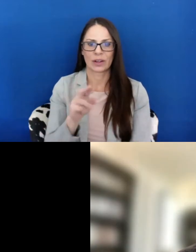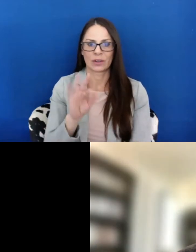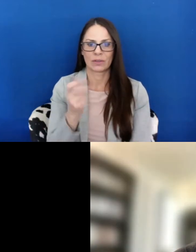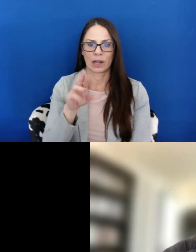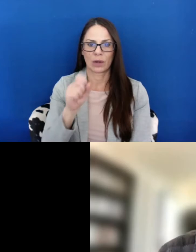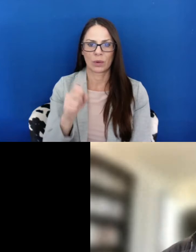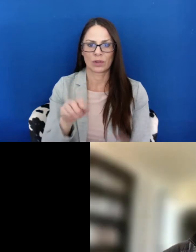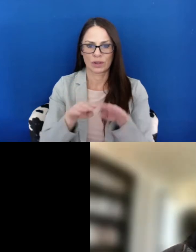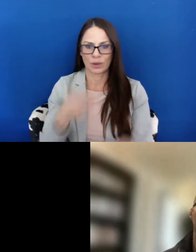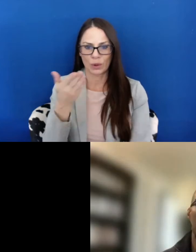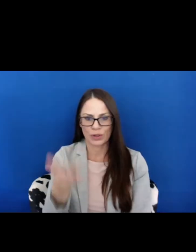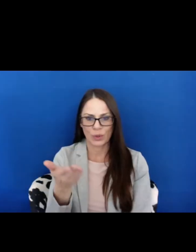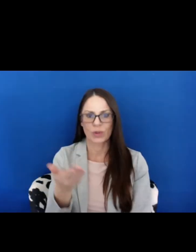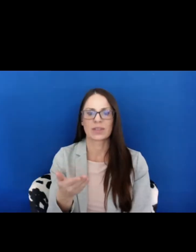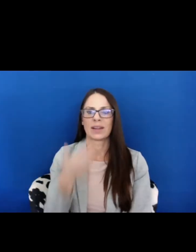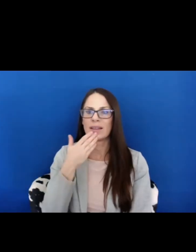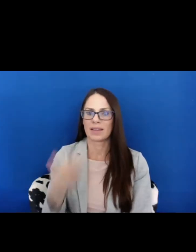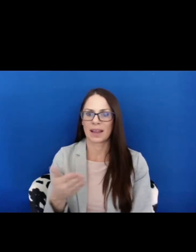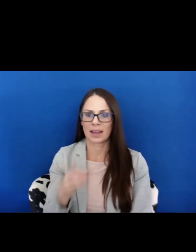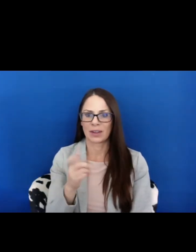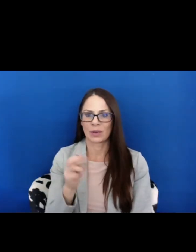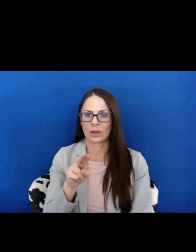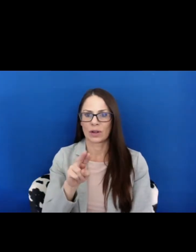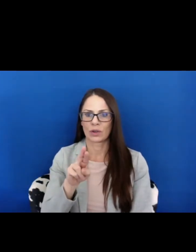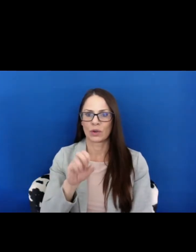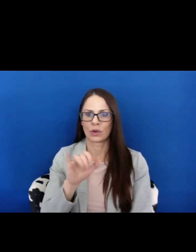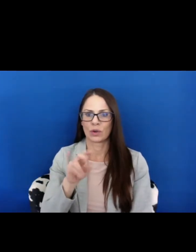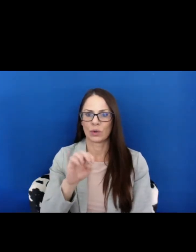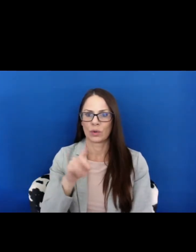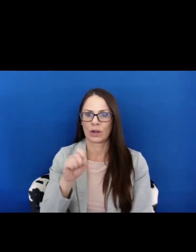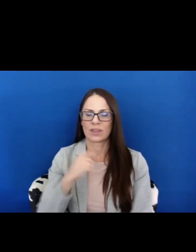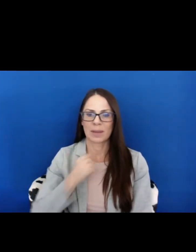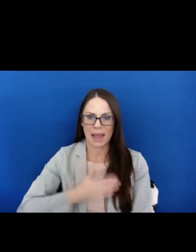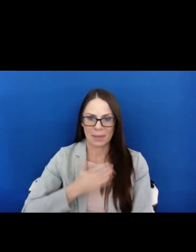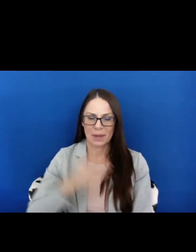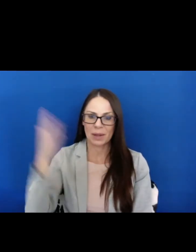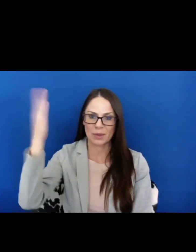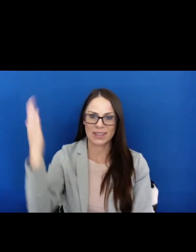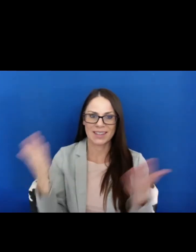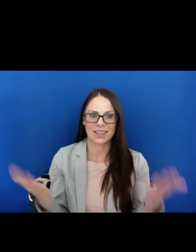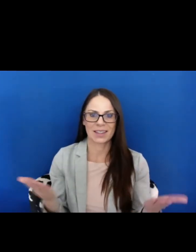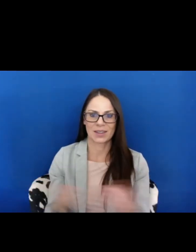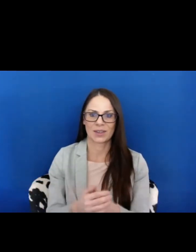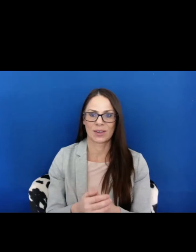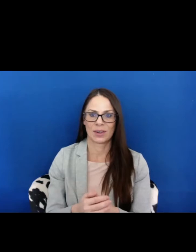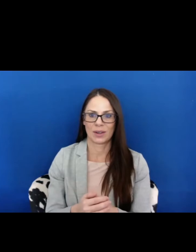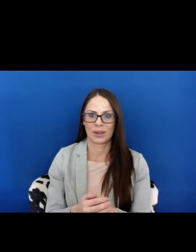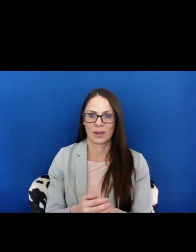15:28:07 Thank you, Dr Reynolds and I'm quite happy to be presenting here. So, without further